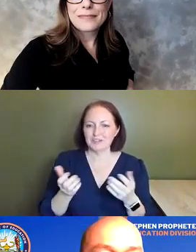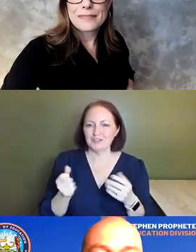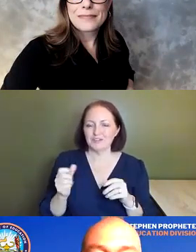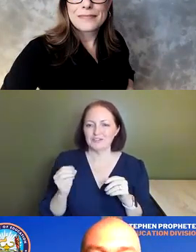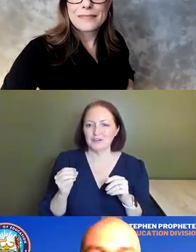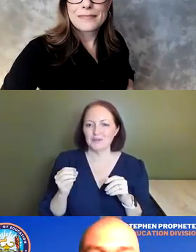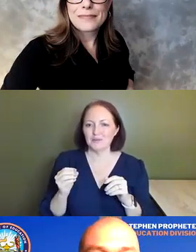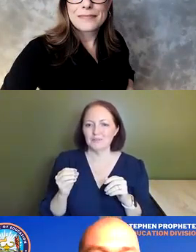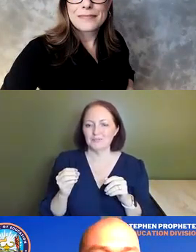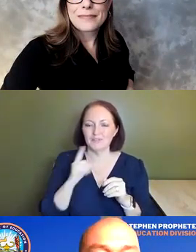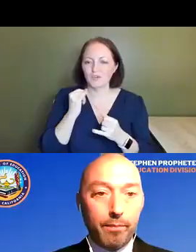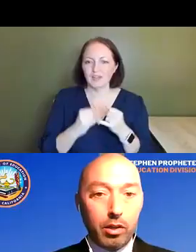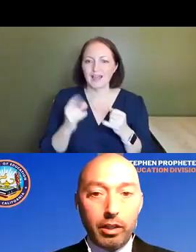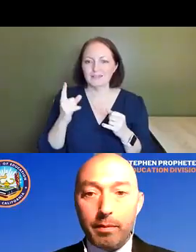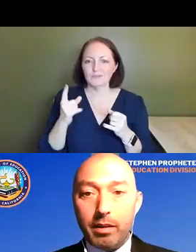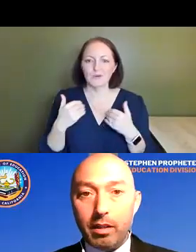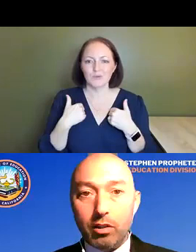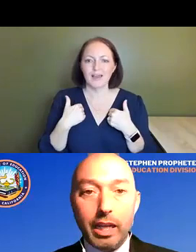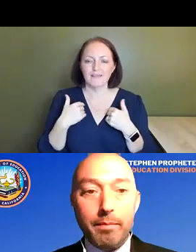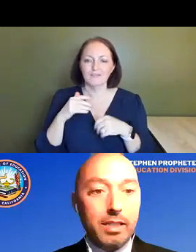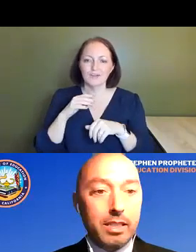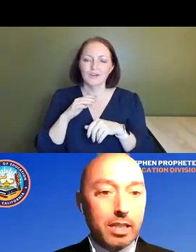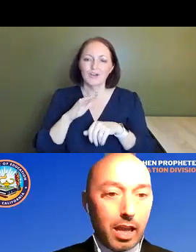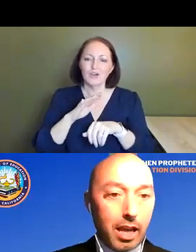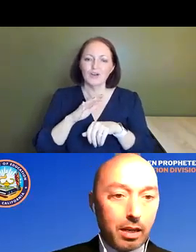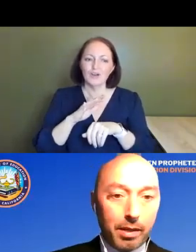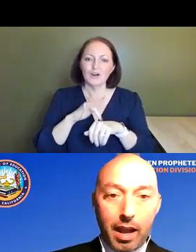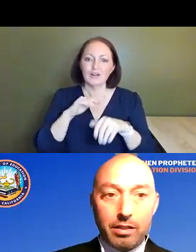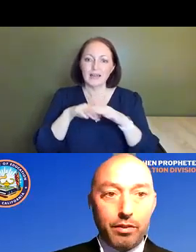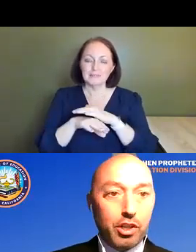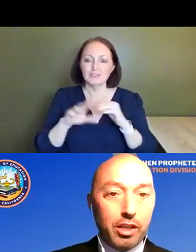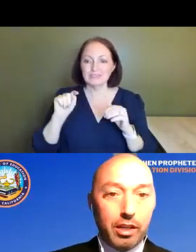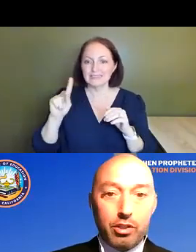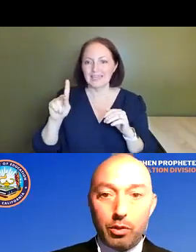for the last one we got an early ad early admittance TK that I’m going to ask Virginia